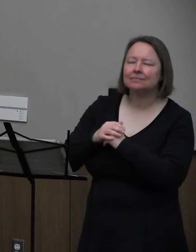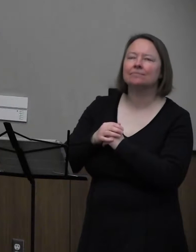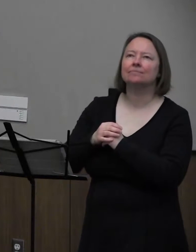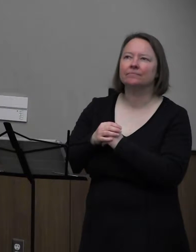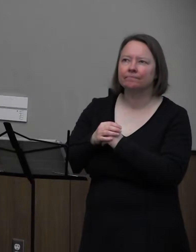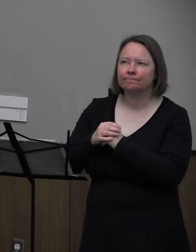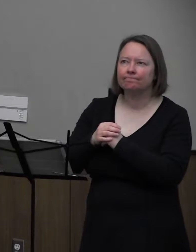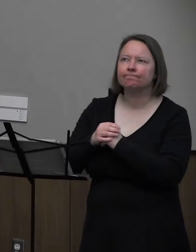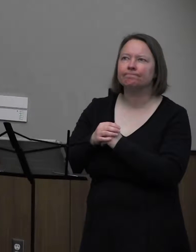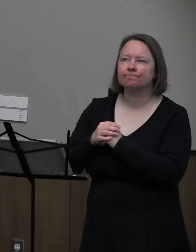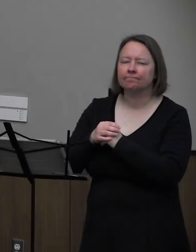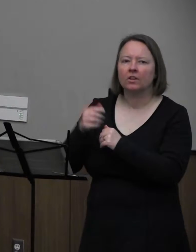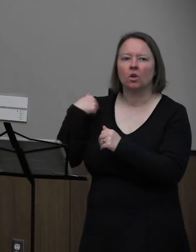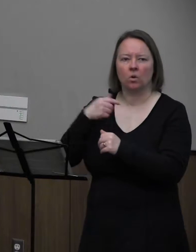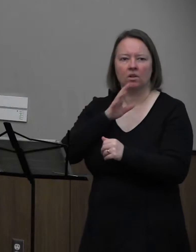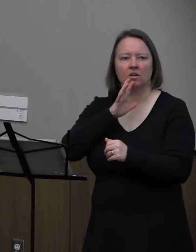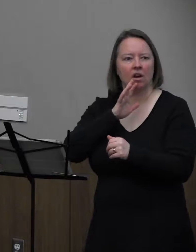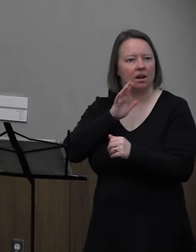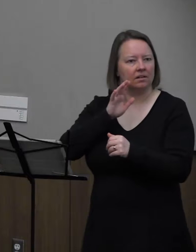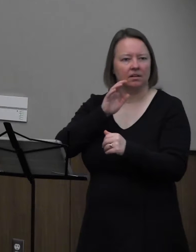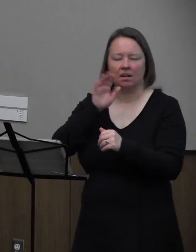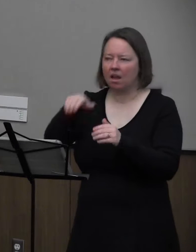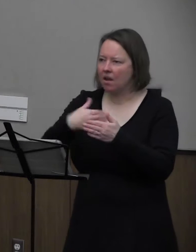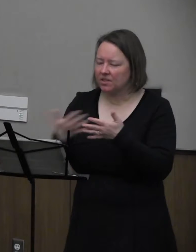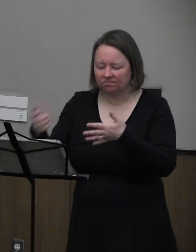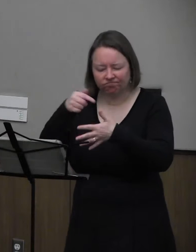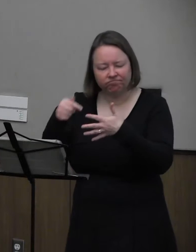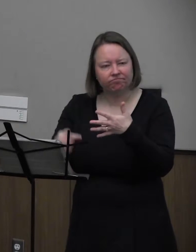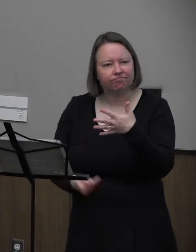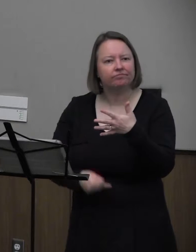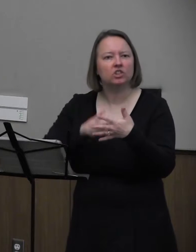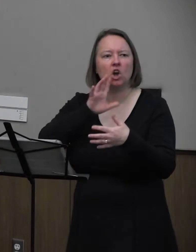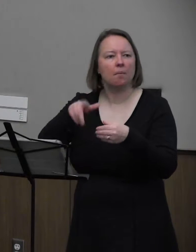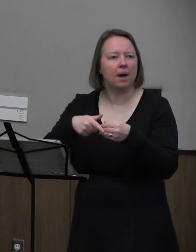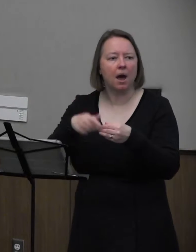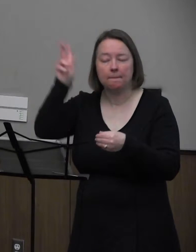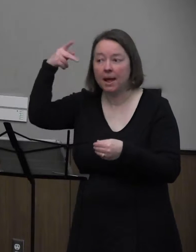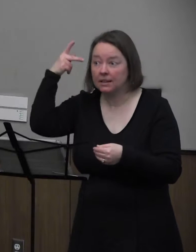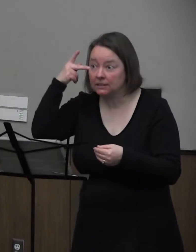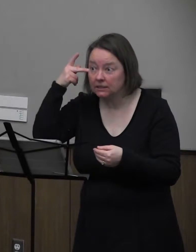And we talked about all this stuff. We talked about politics.